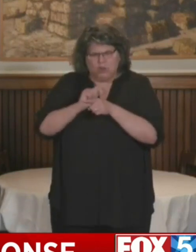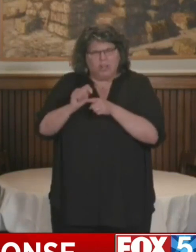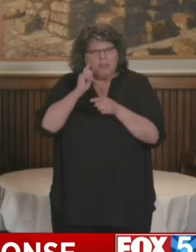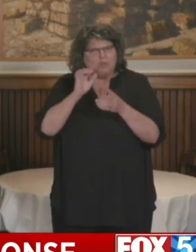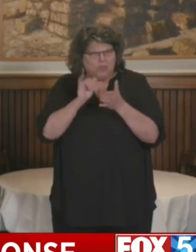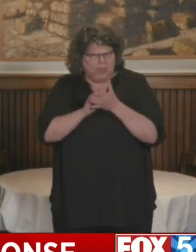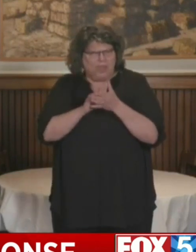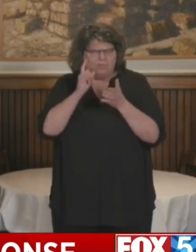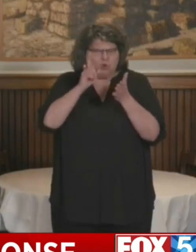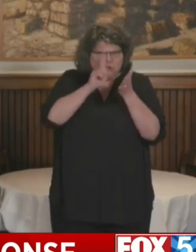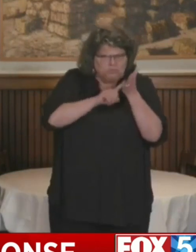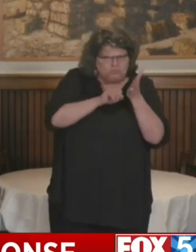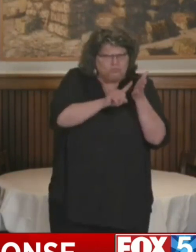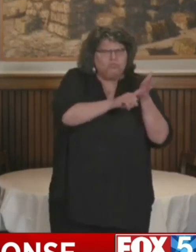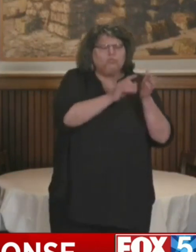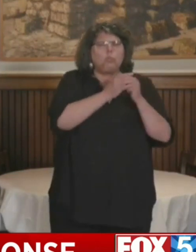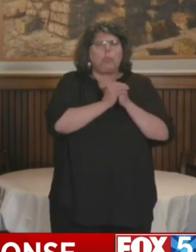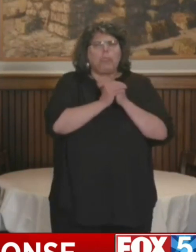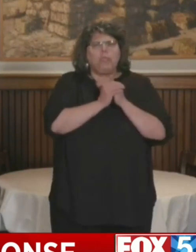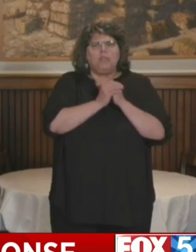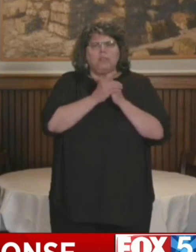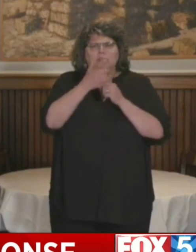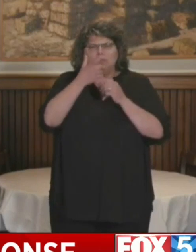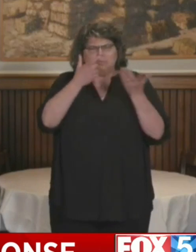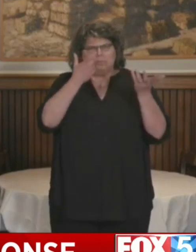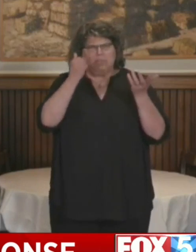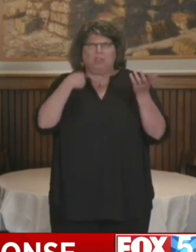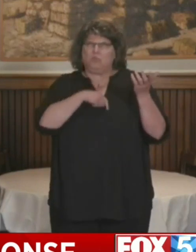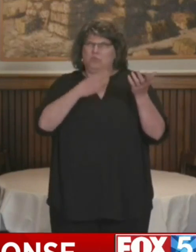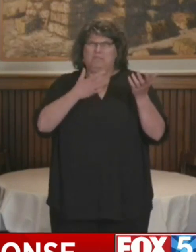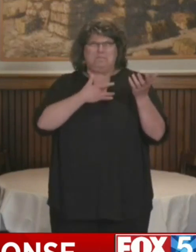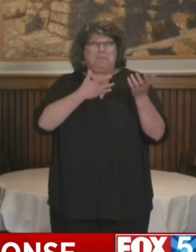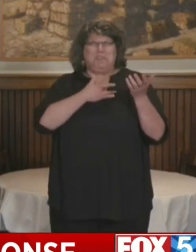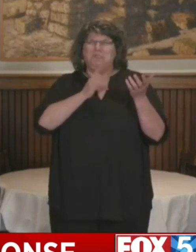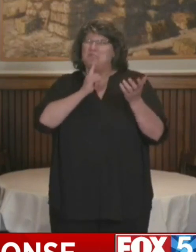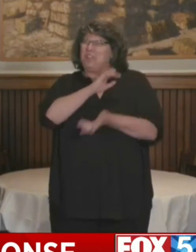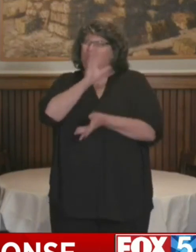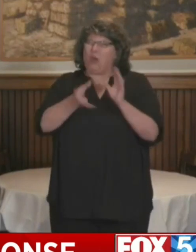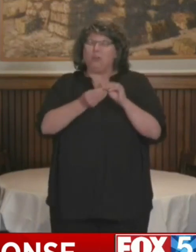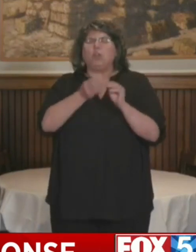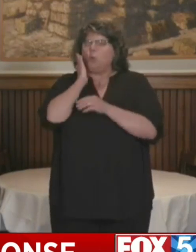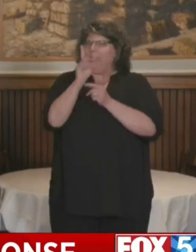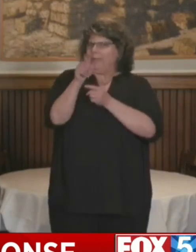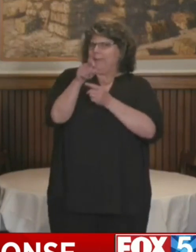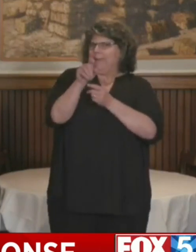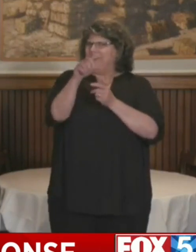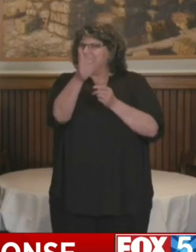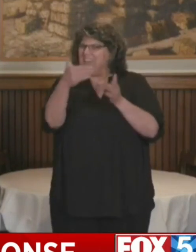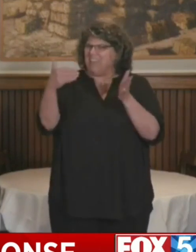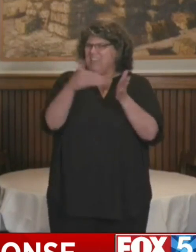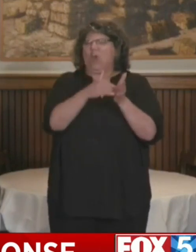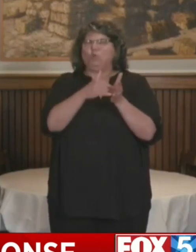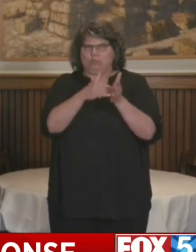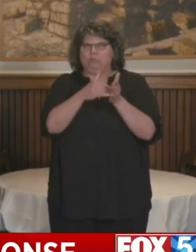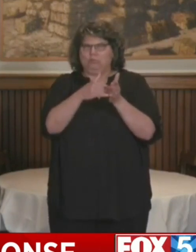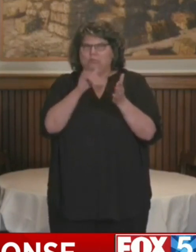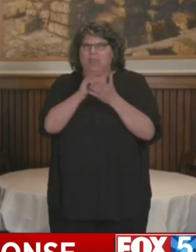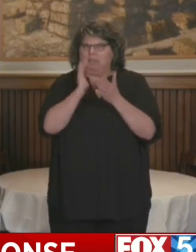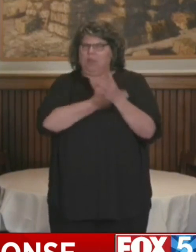LOOKING TO IDENTIFY HUNDREDS 100'S OF OTHERS. IN THAT TRAINING A CAPACITY AS WELL